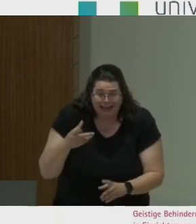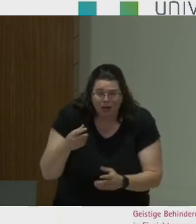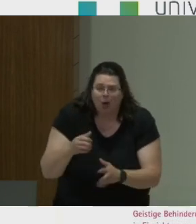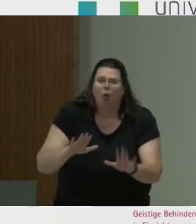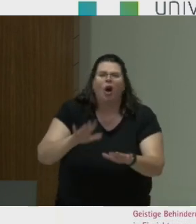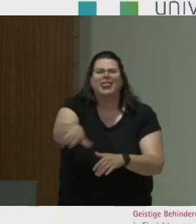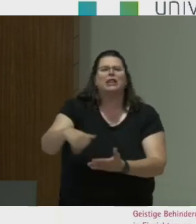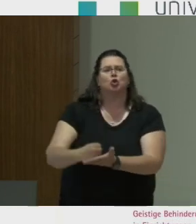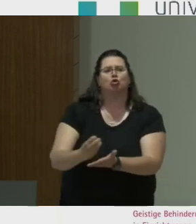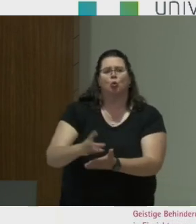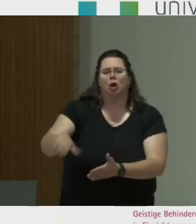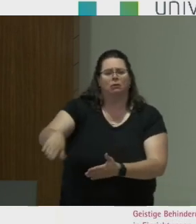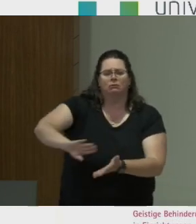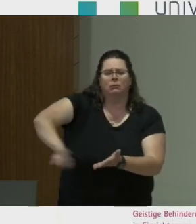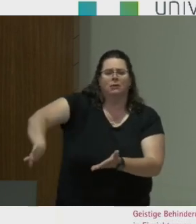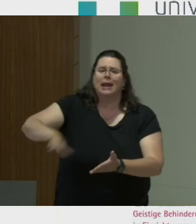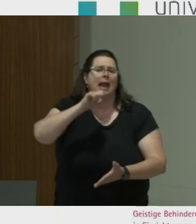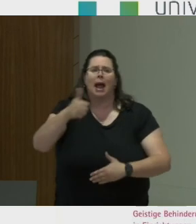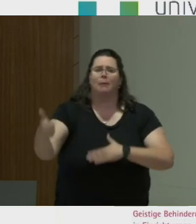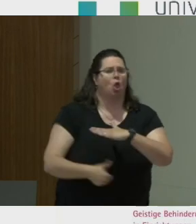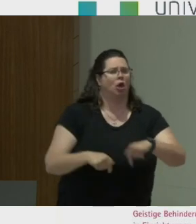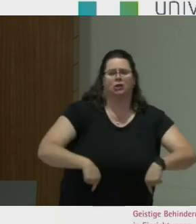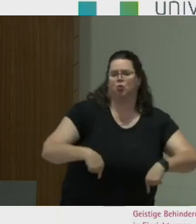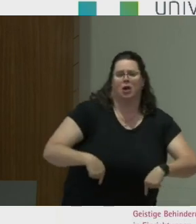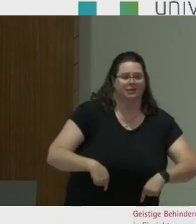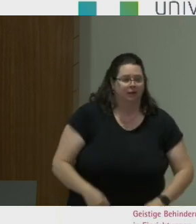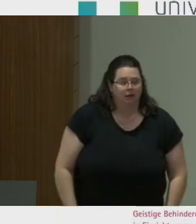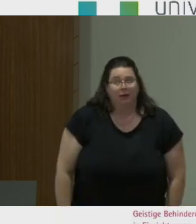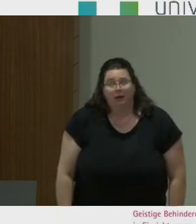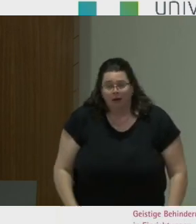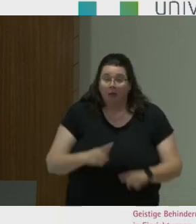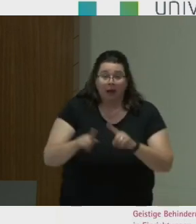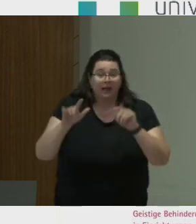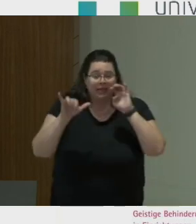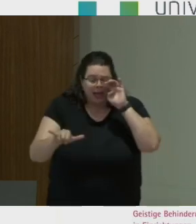But it proved it was extremely helpful and finally we could publish a book on that.